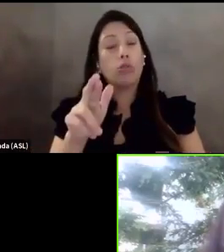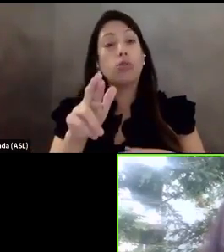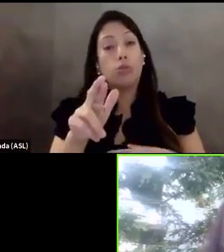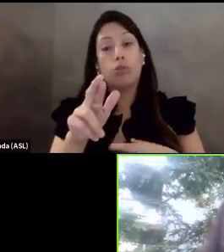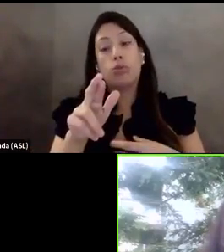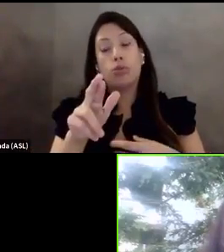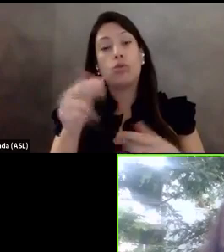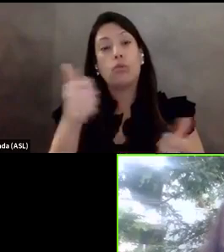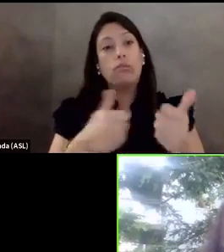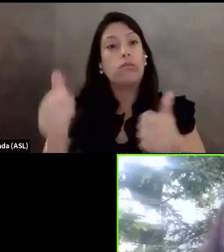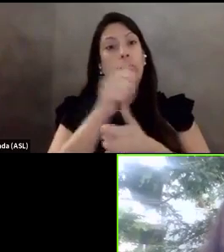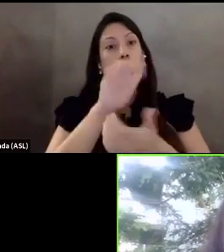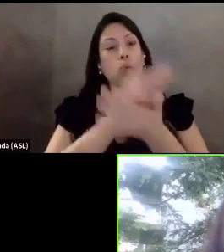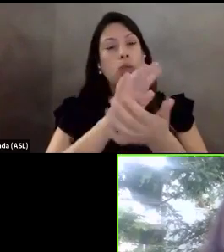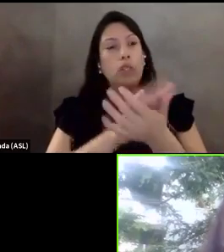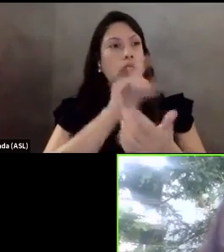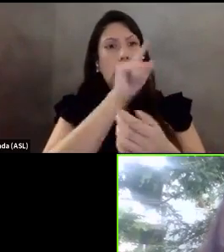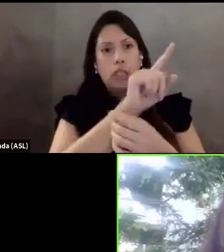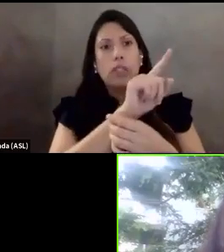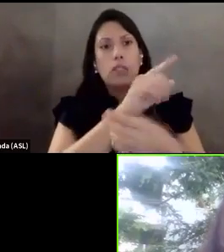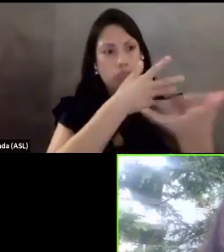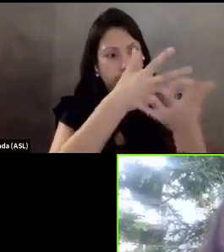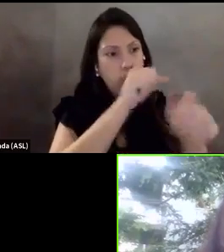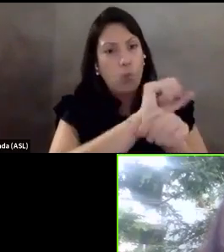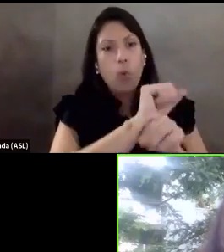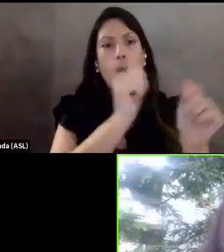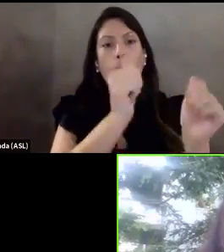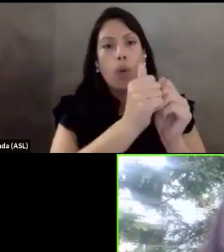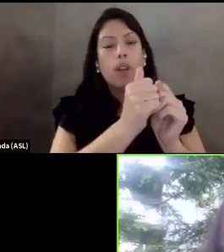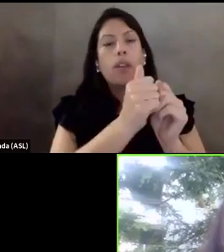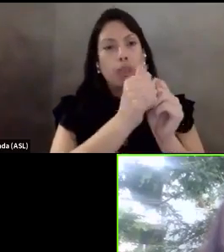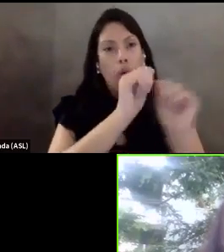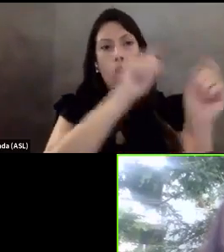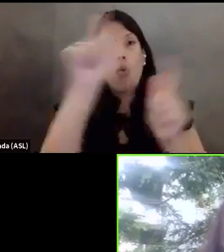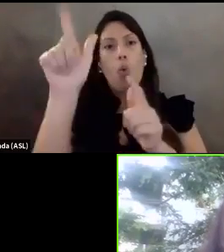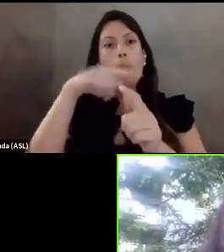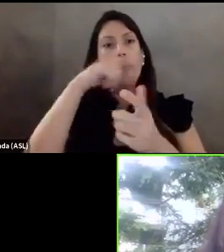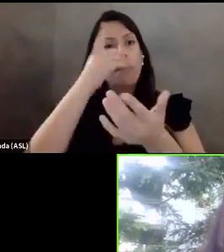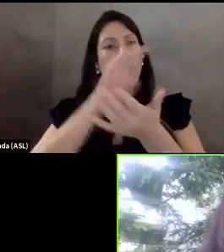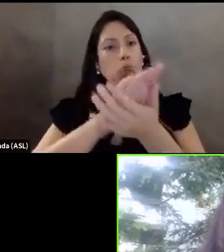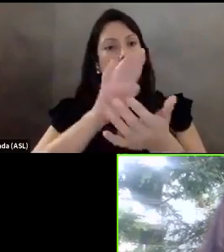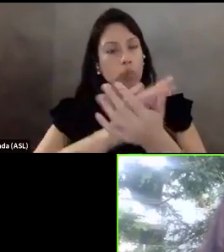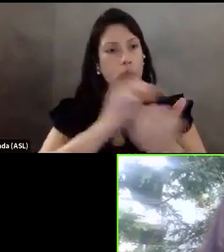the public schools and they're kind of all on the same page and are moving towards